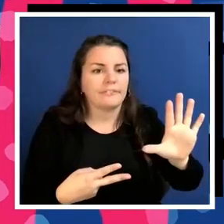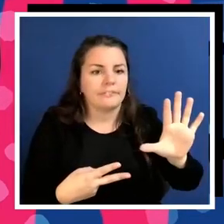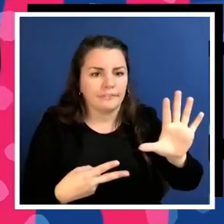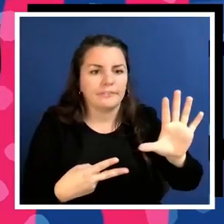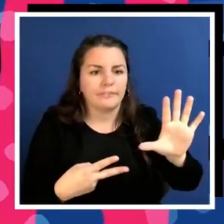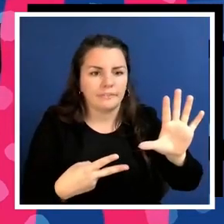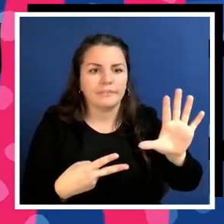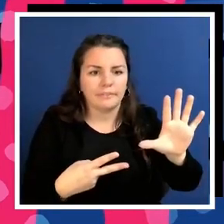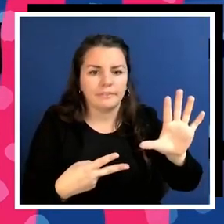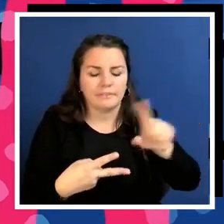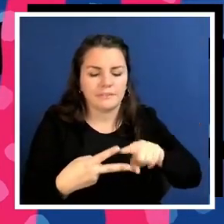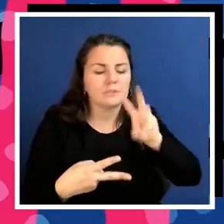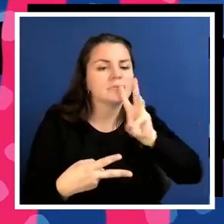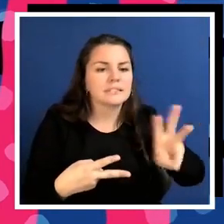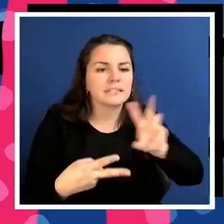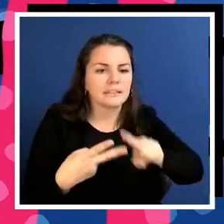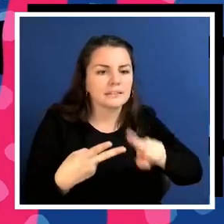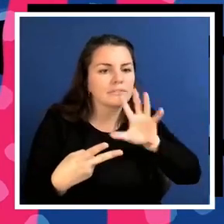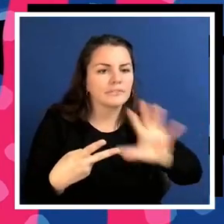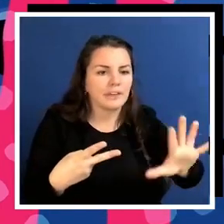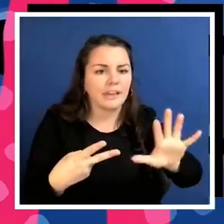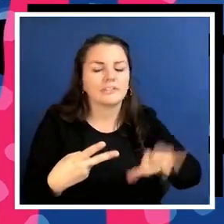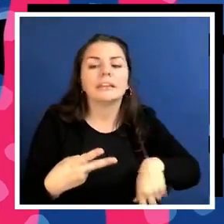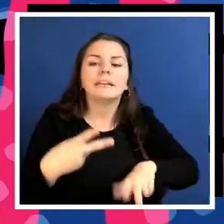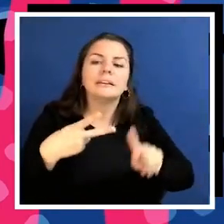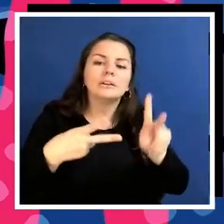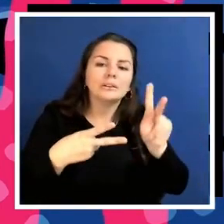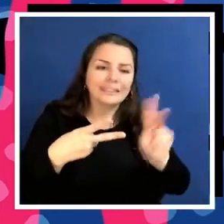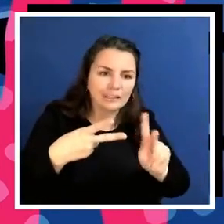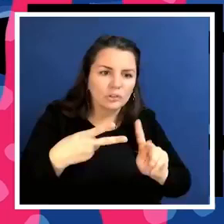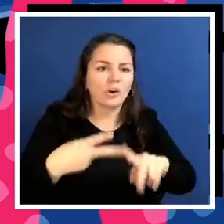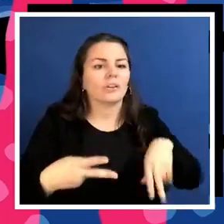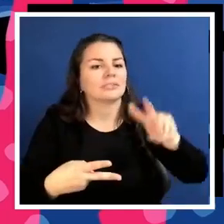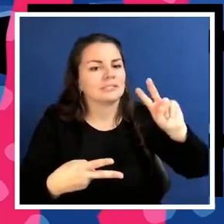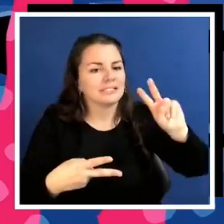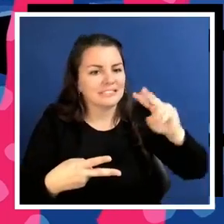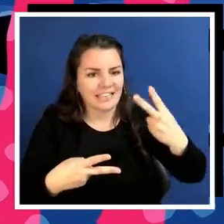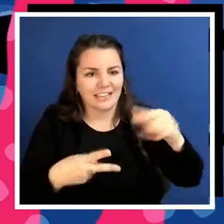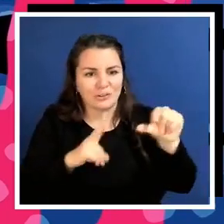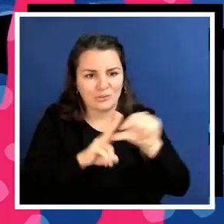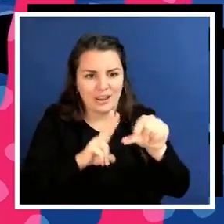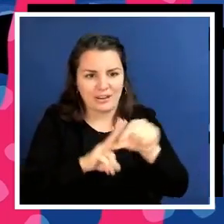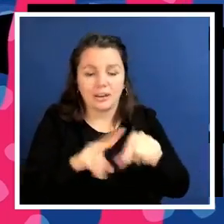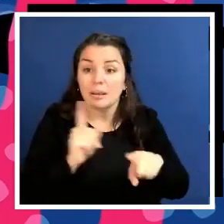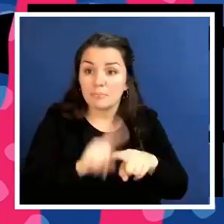MY FIRSTBORN IS IVY AND SHE IS